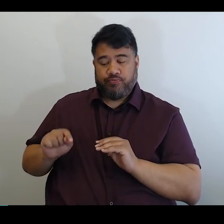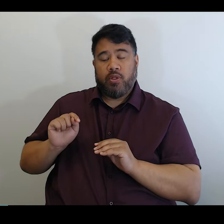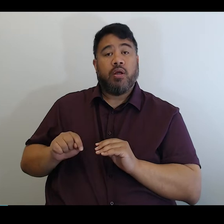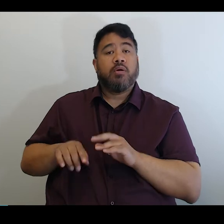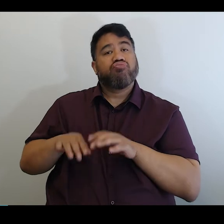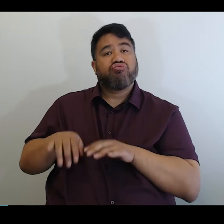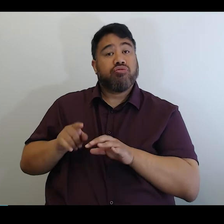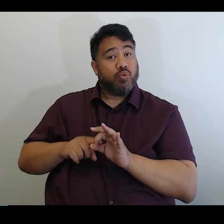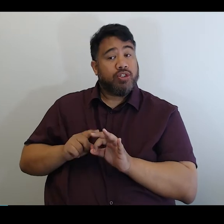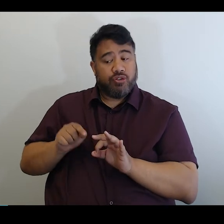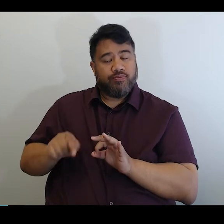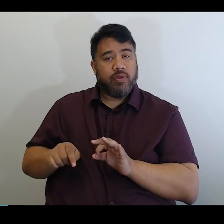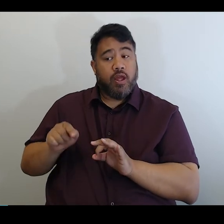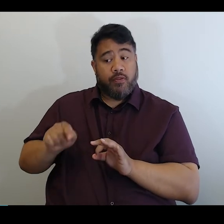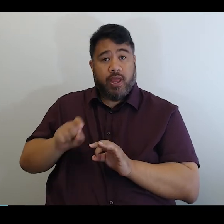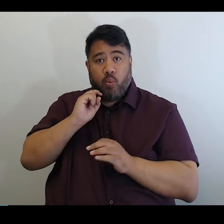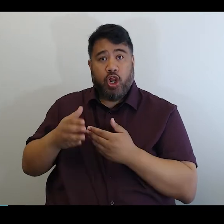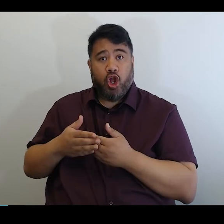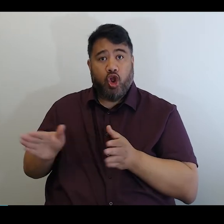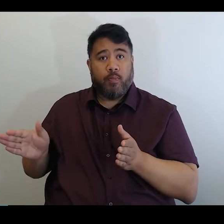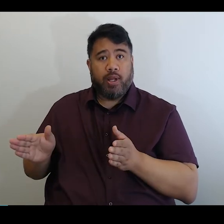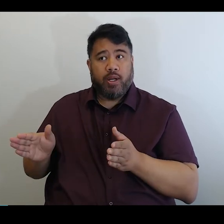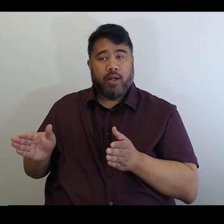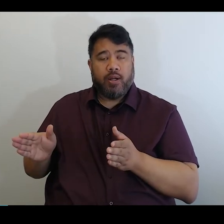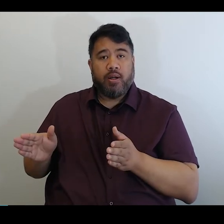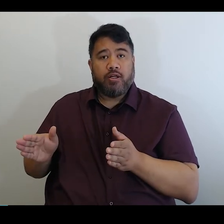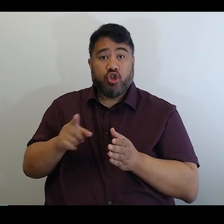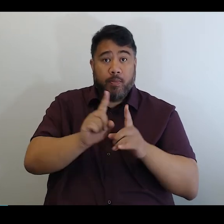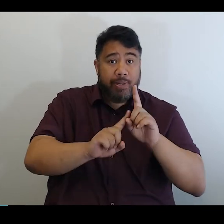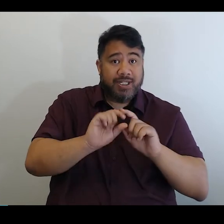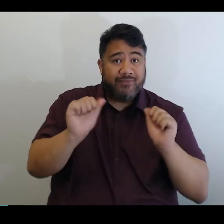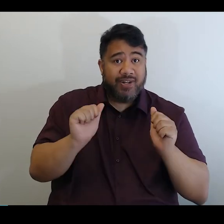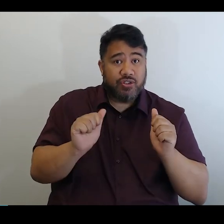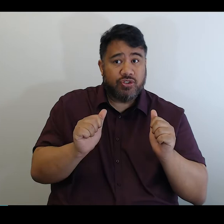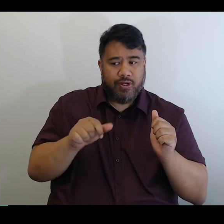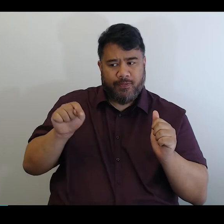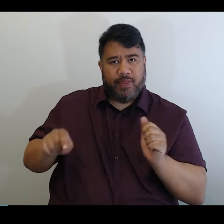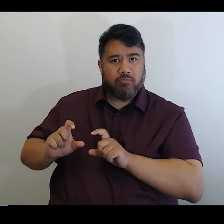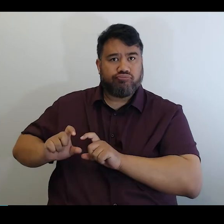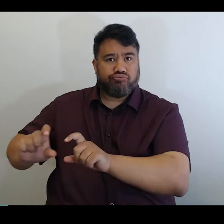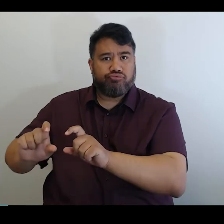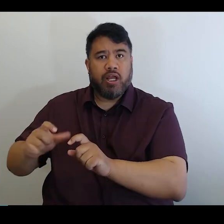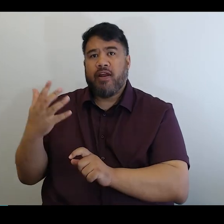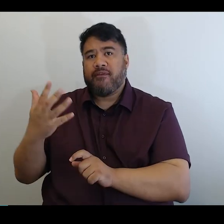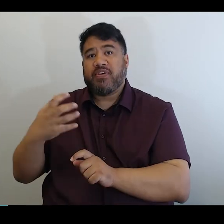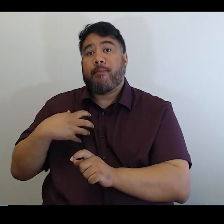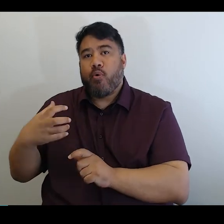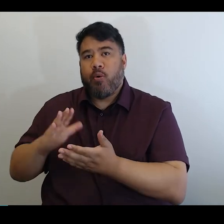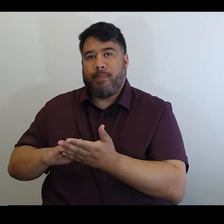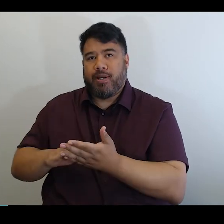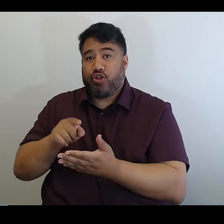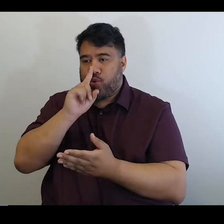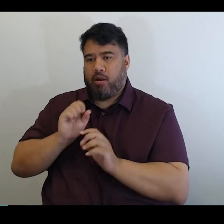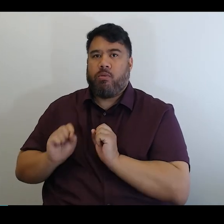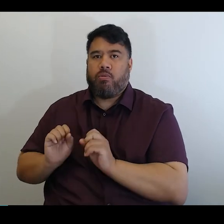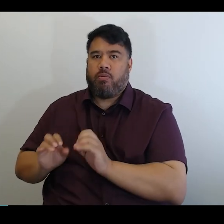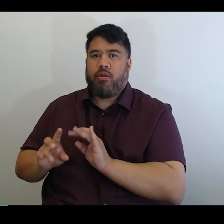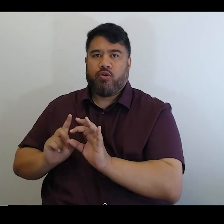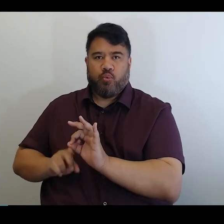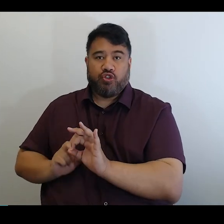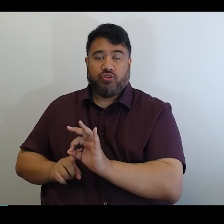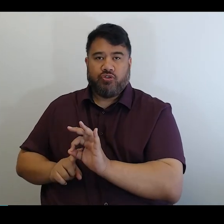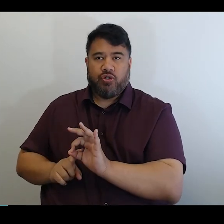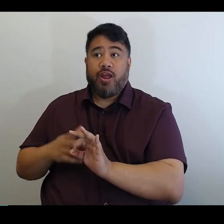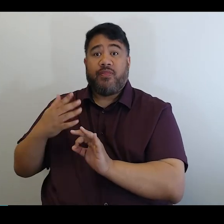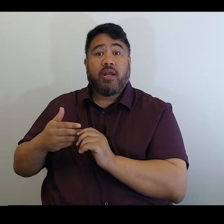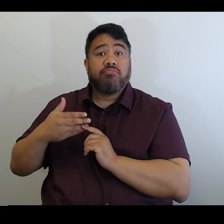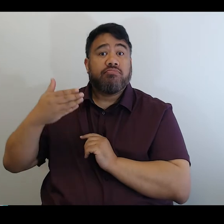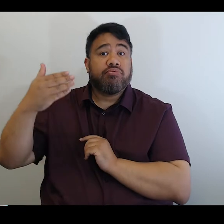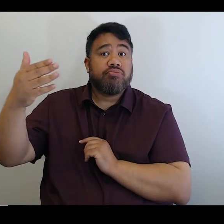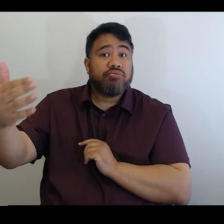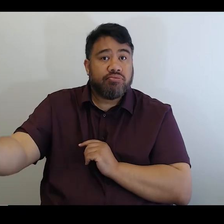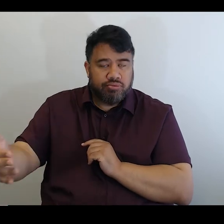Those questions will be collated all grouped into things, and those will be answered on Whaikaha our website in the coming weeks.